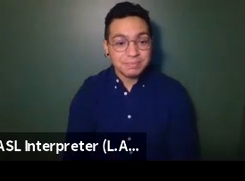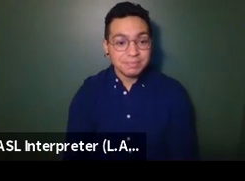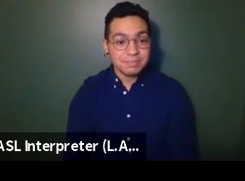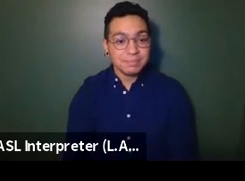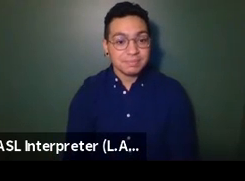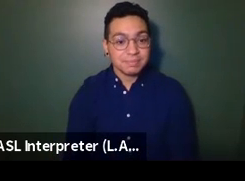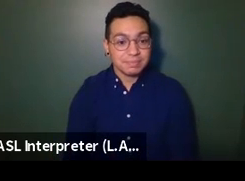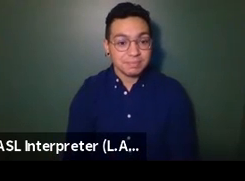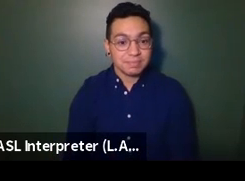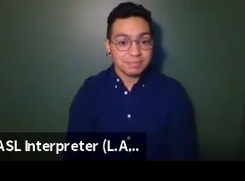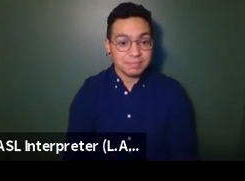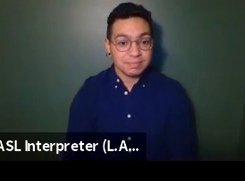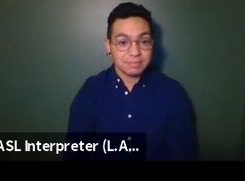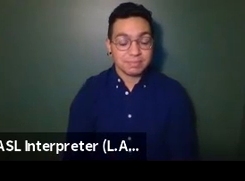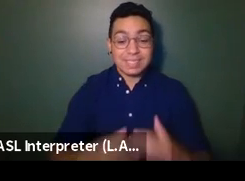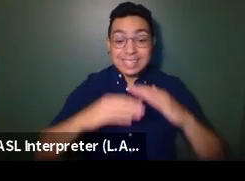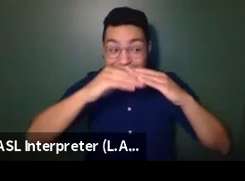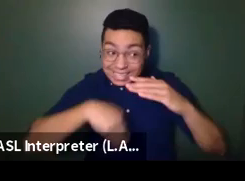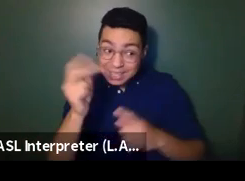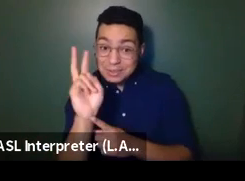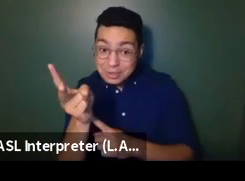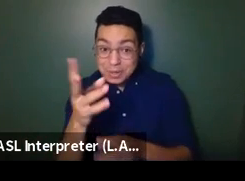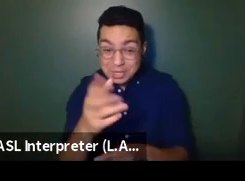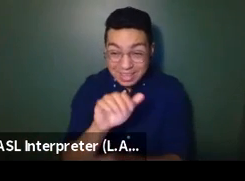Andrew Hickman: This took less than two minutes to get 510 responses.